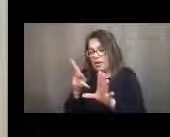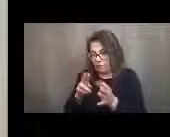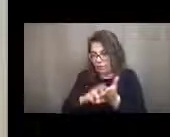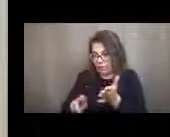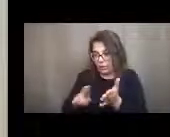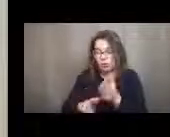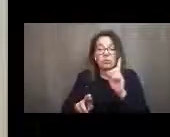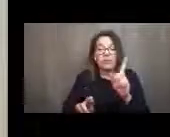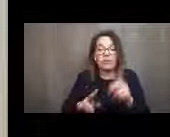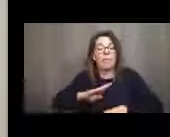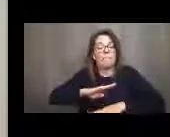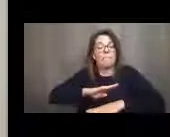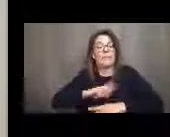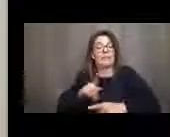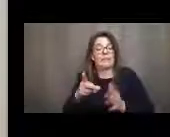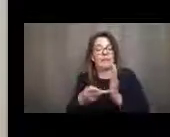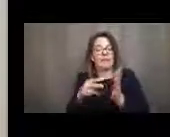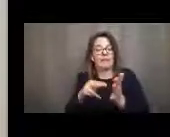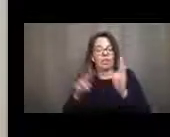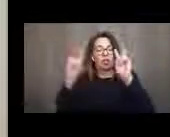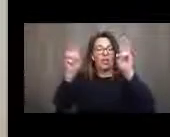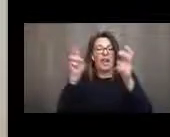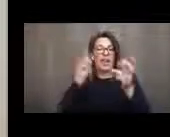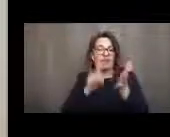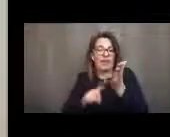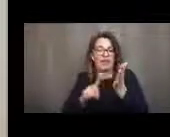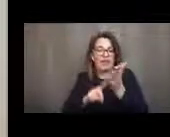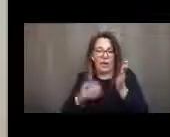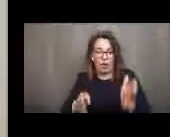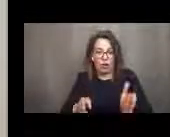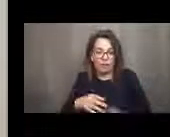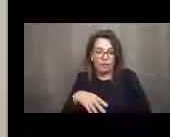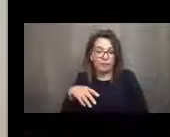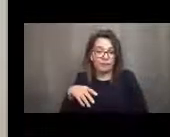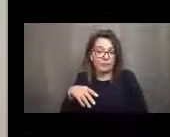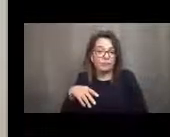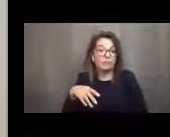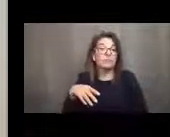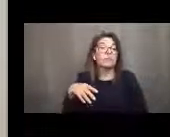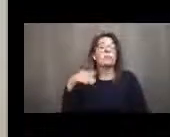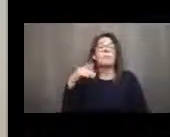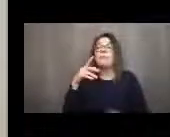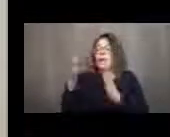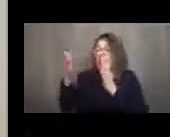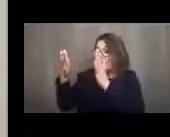meets this definition of Investigator. And then, when an individual, rather than an Institution,